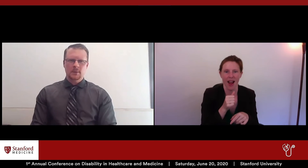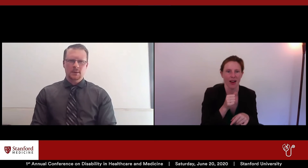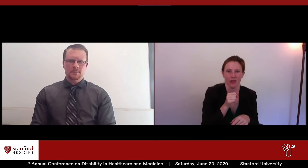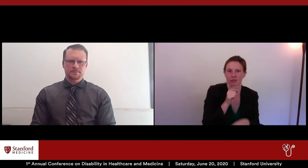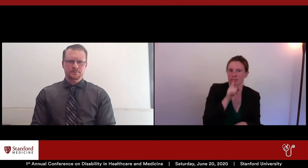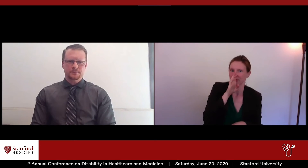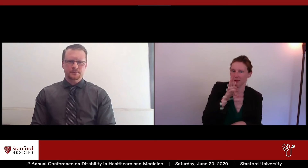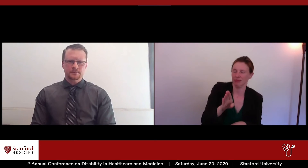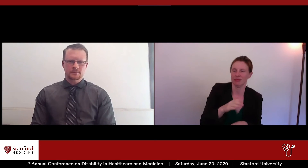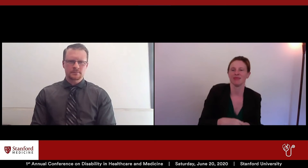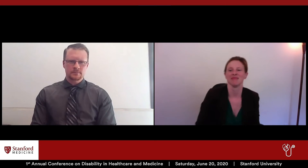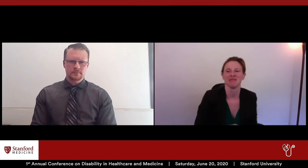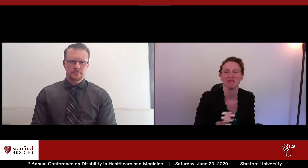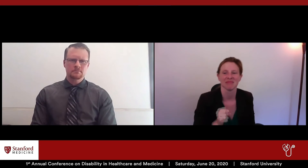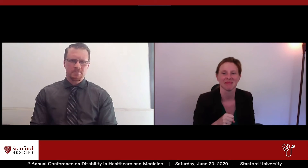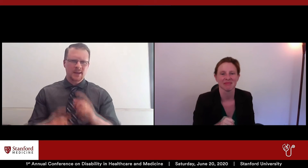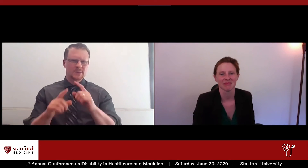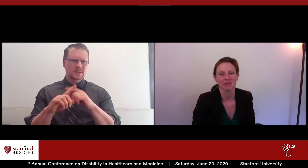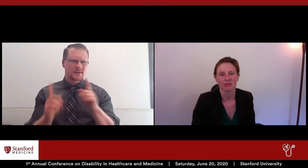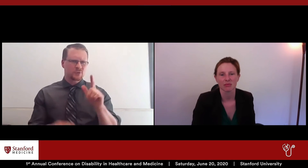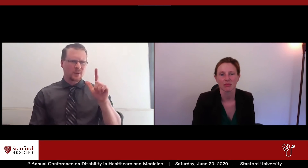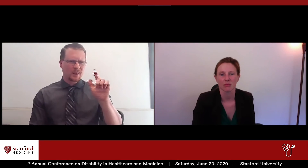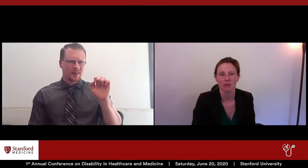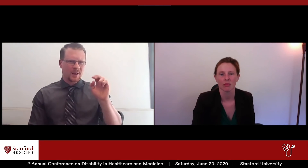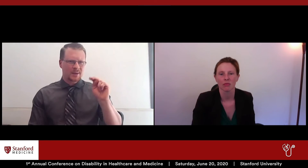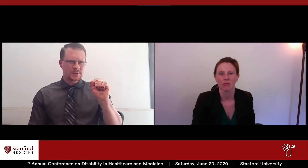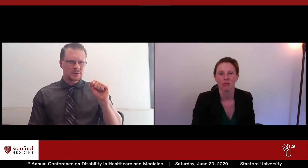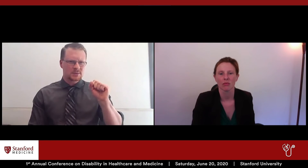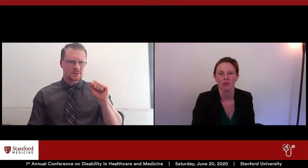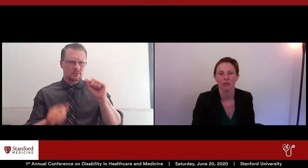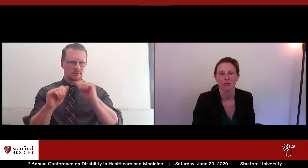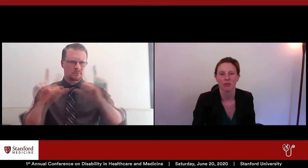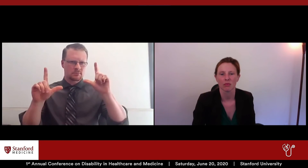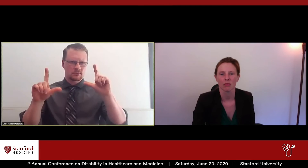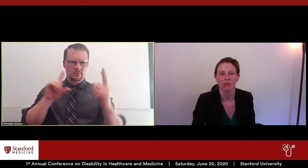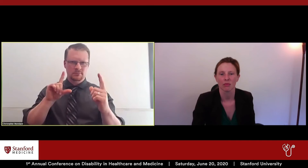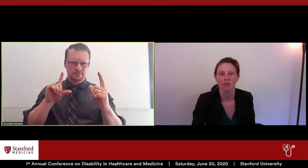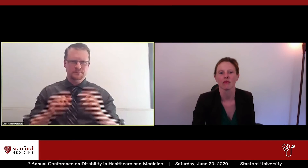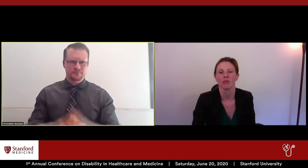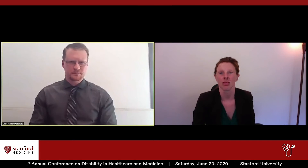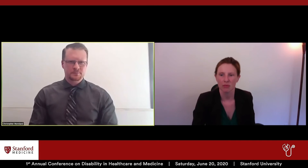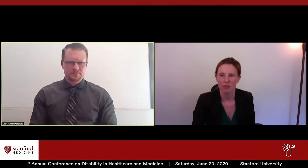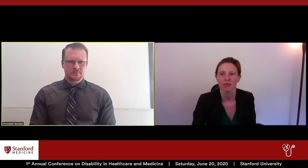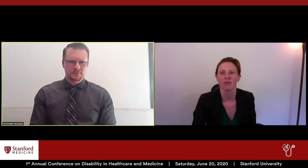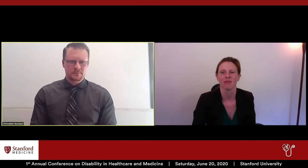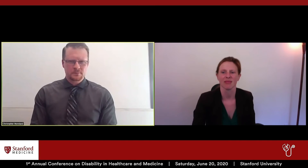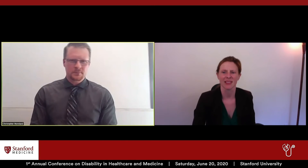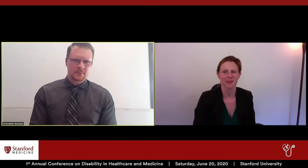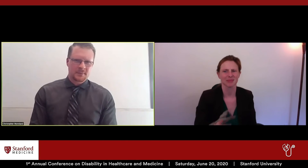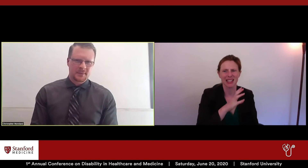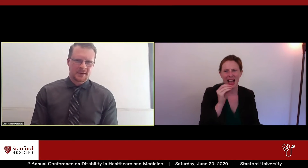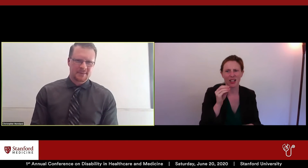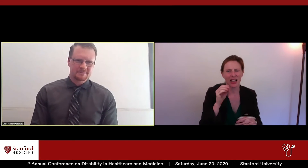It's not a two way street just seems to be going one way. It's just a bit of a different lens, a different framing